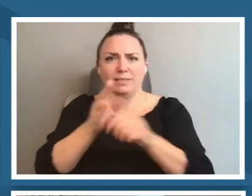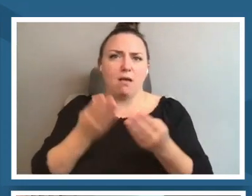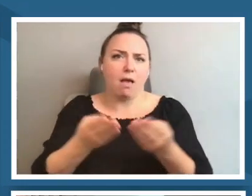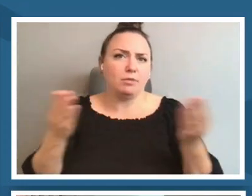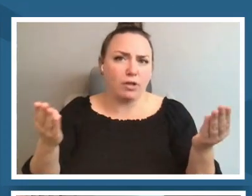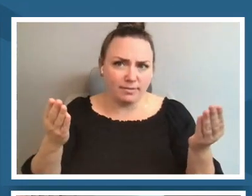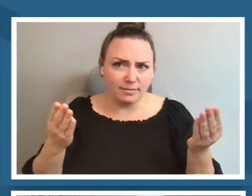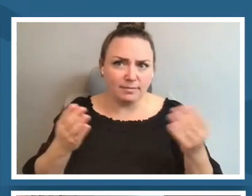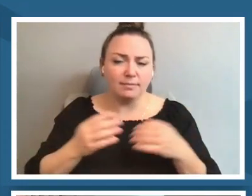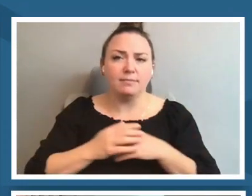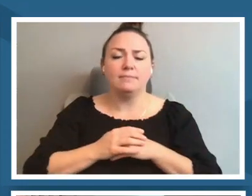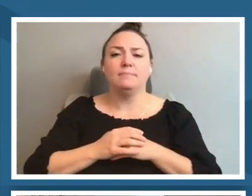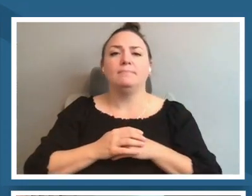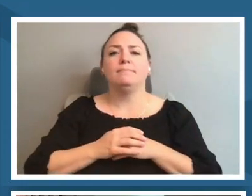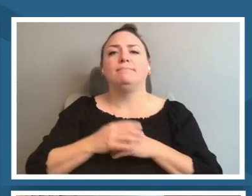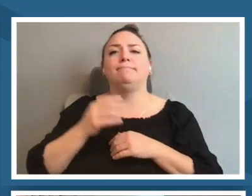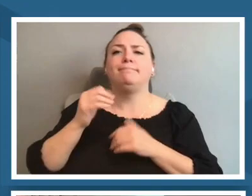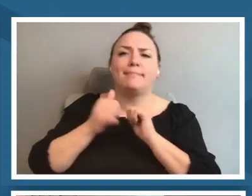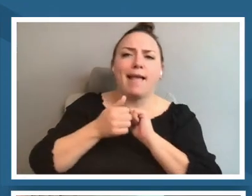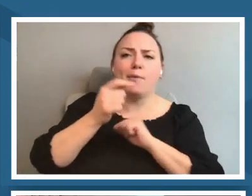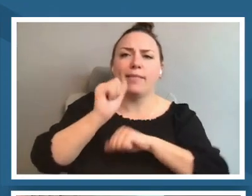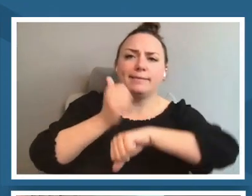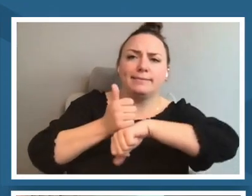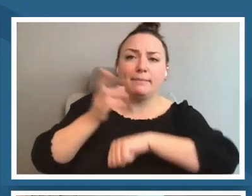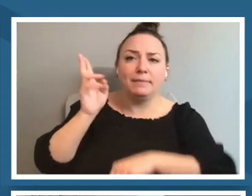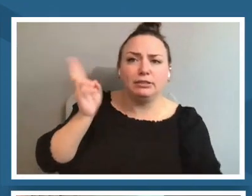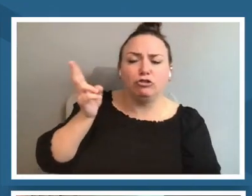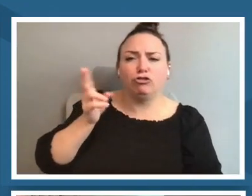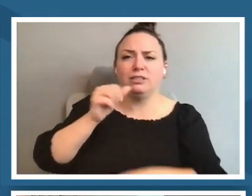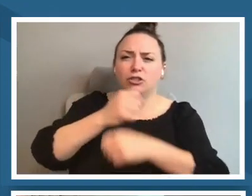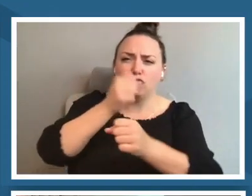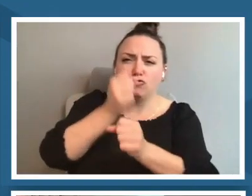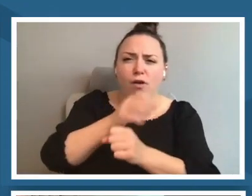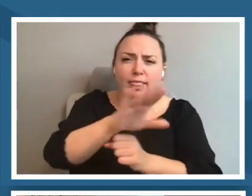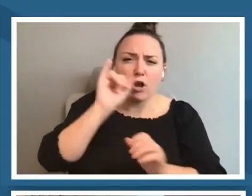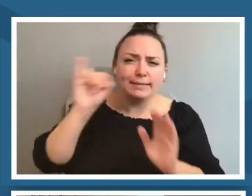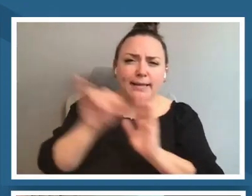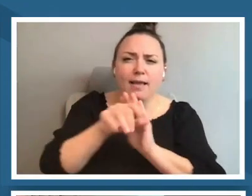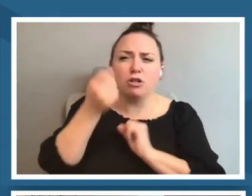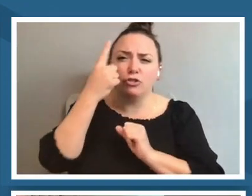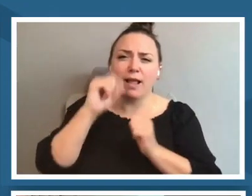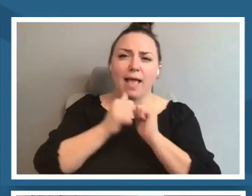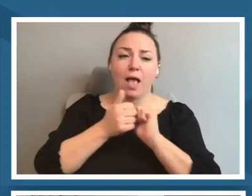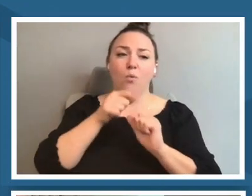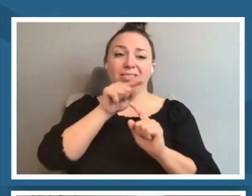construct their identities and understand their place in the global